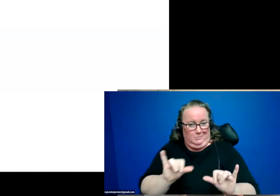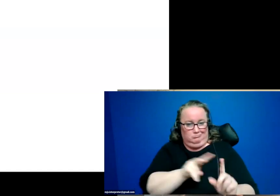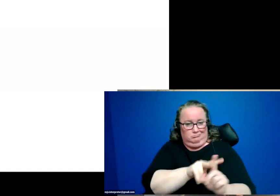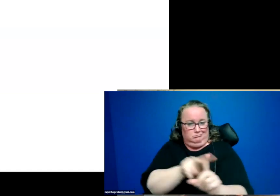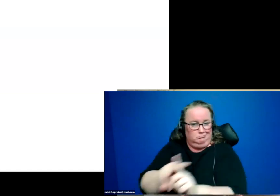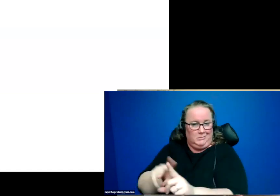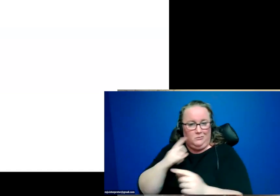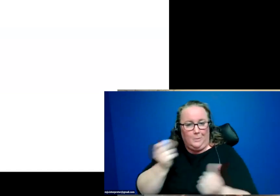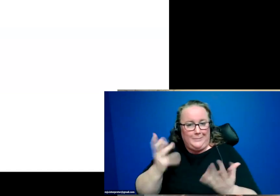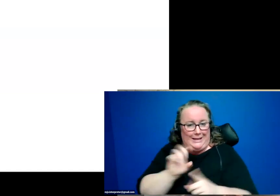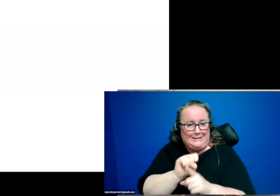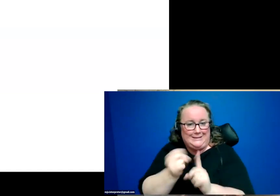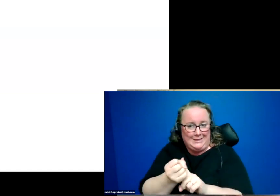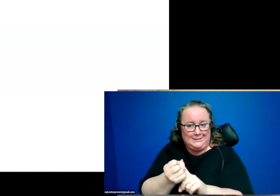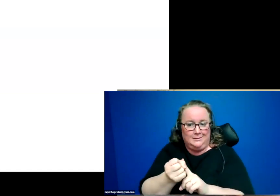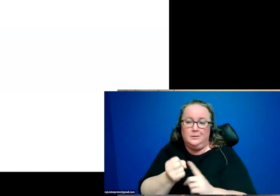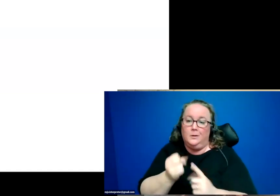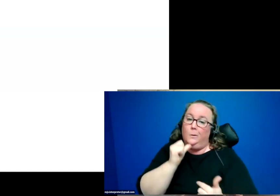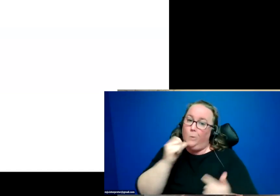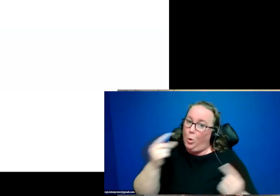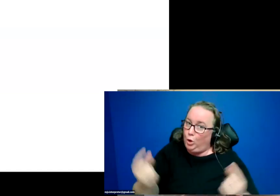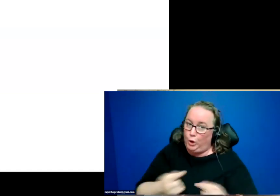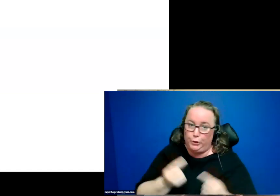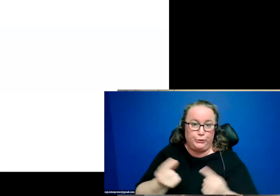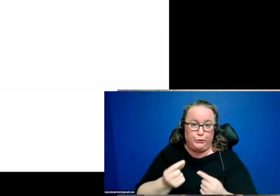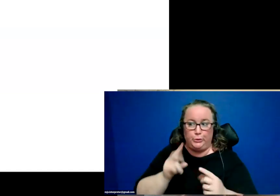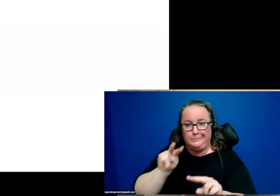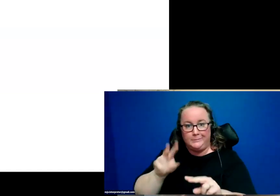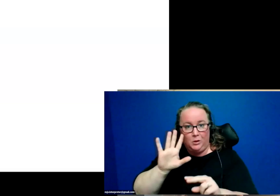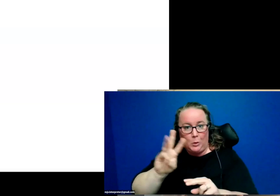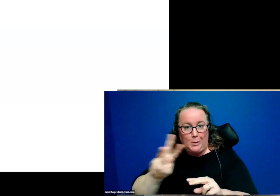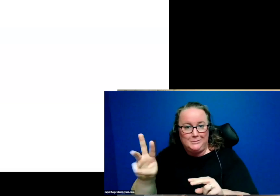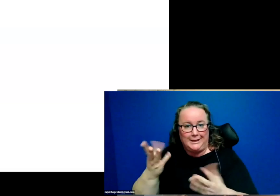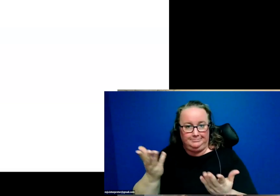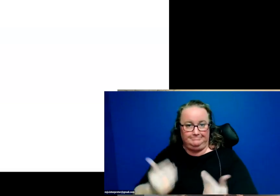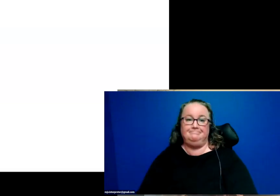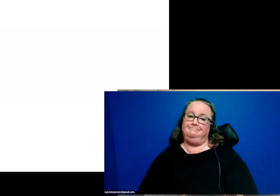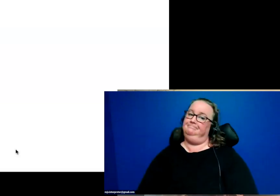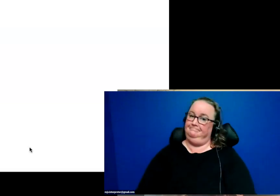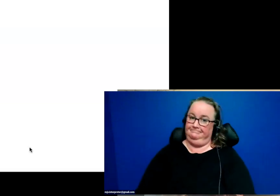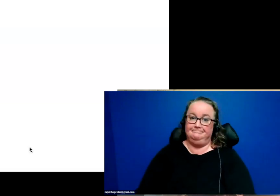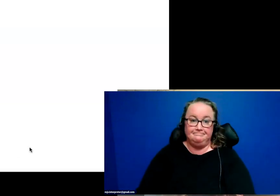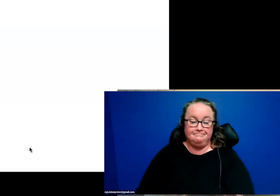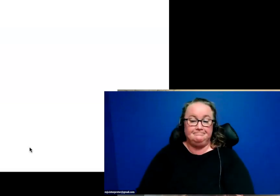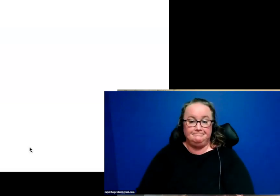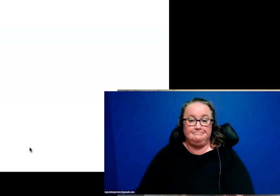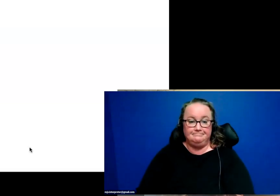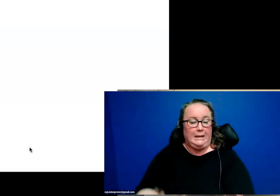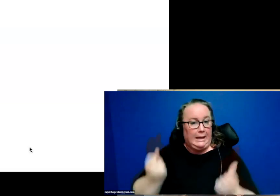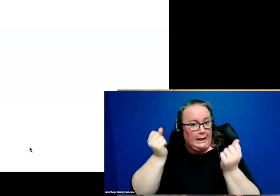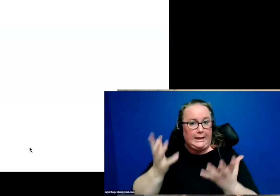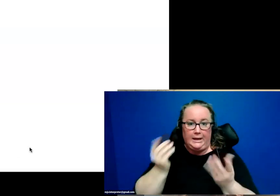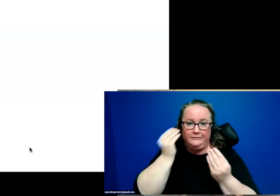So it doesn't hurt to look at their website. So a lot of very useful information there.